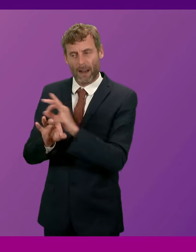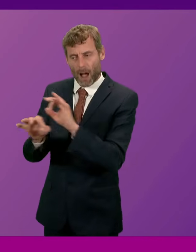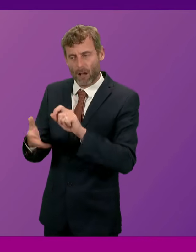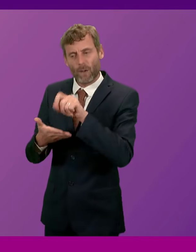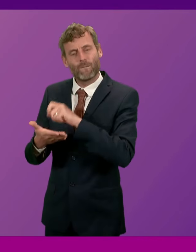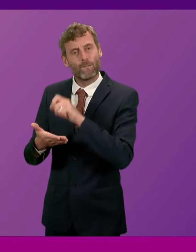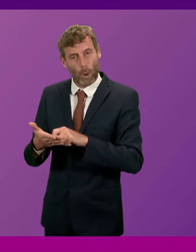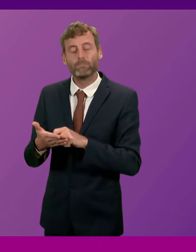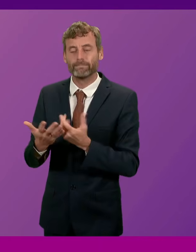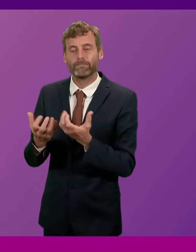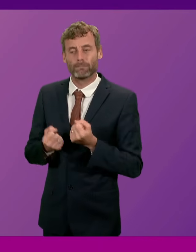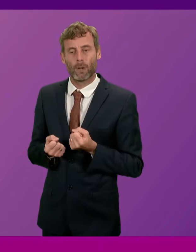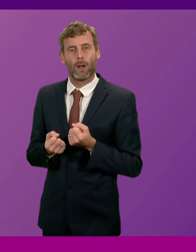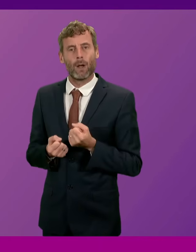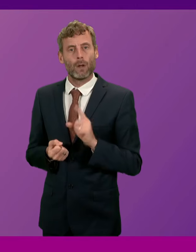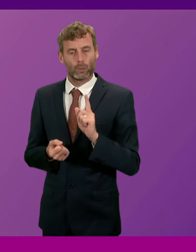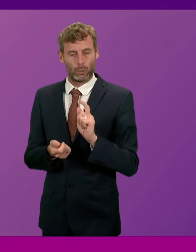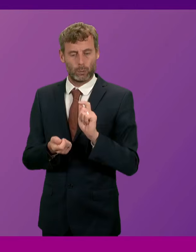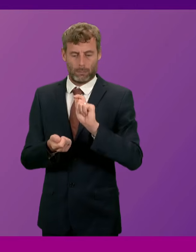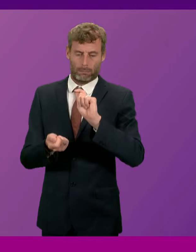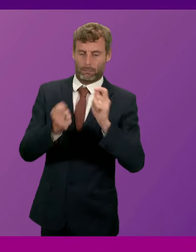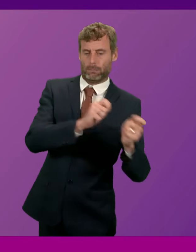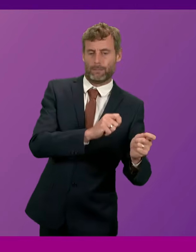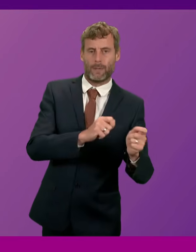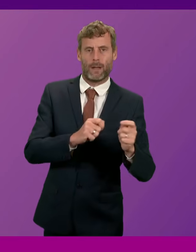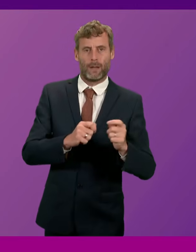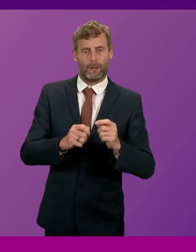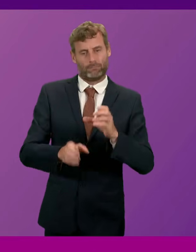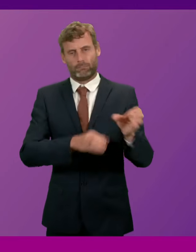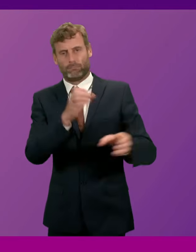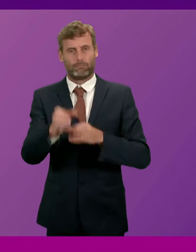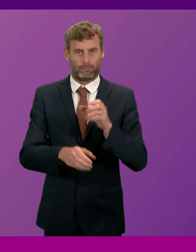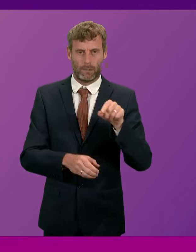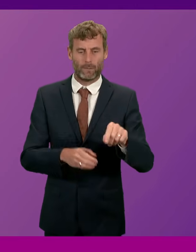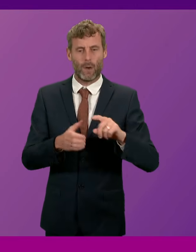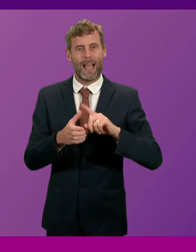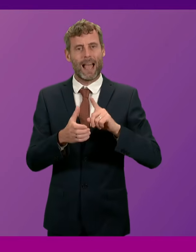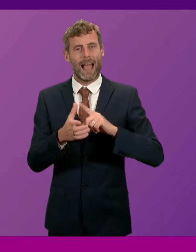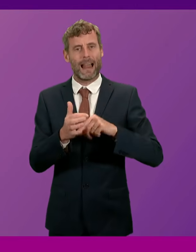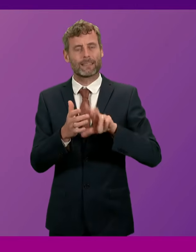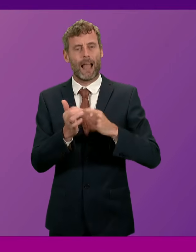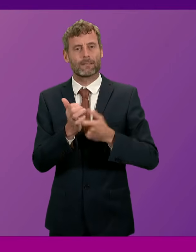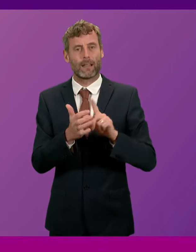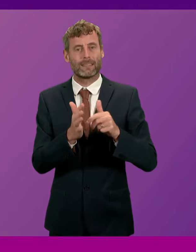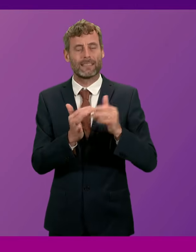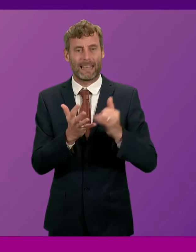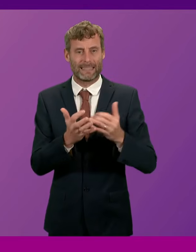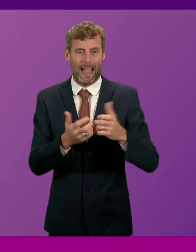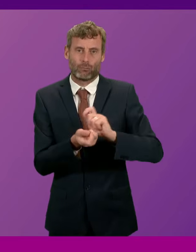the modernisation operations that Alexander Dennis has put in place. Those are all encouraging signs,